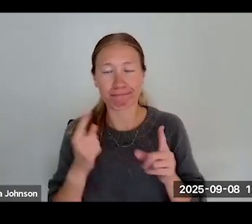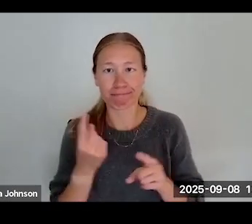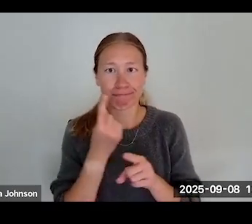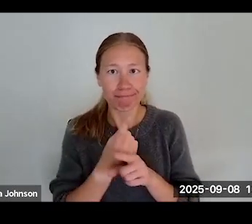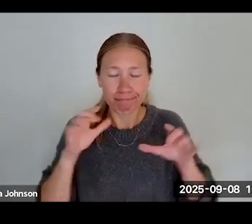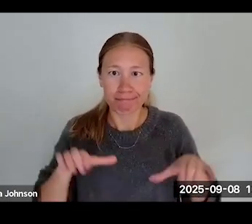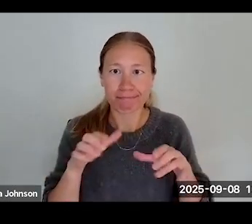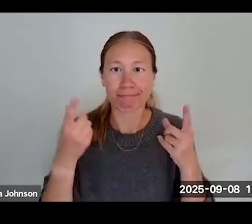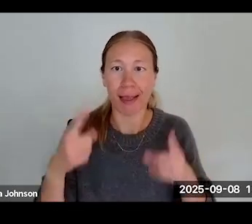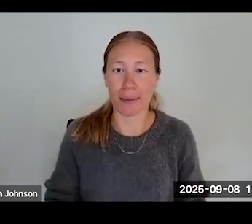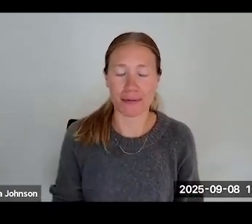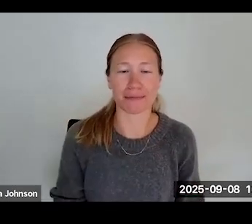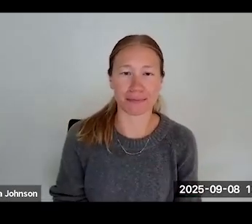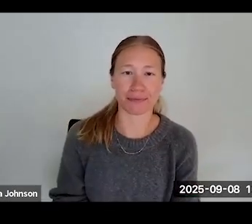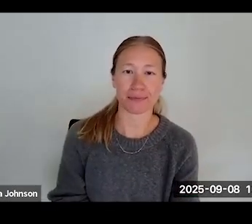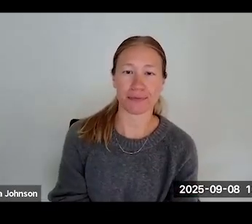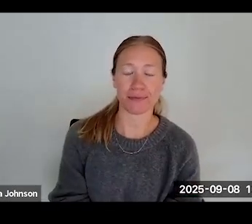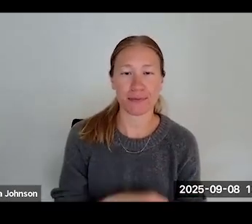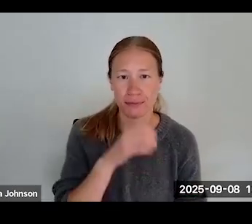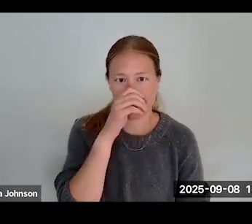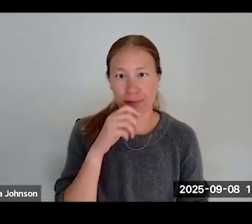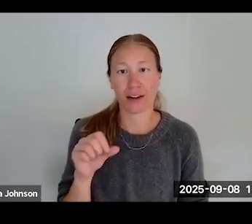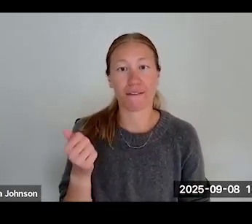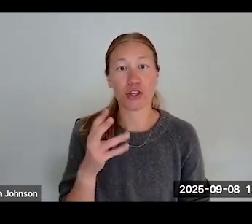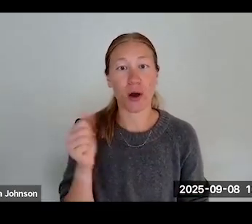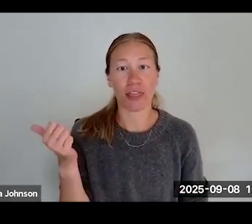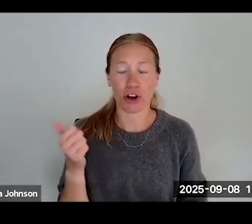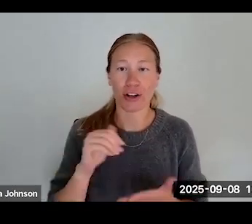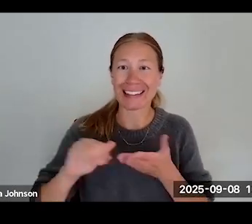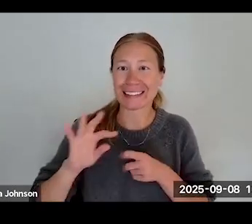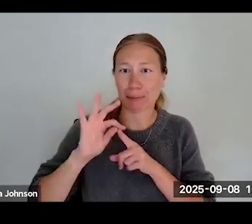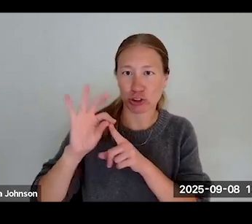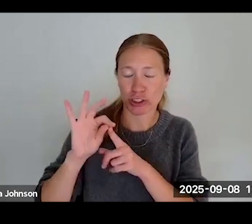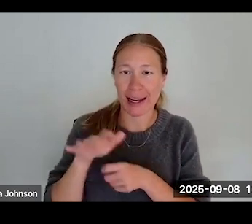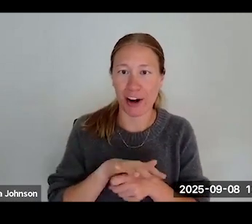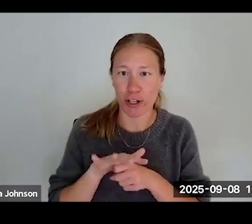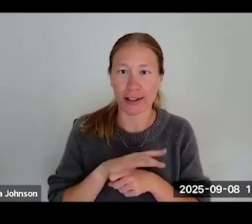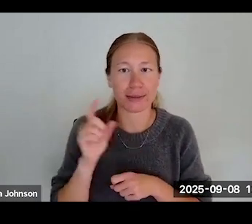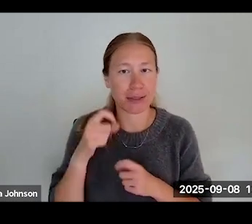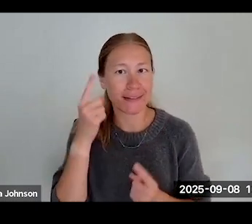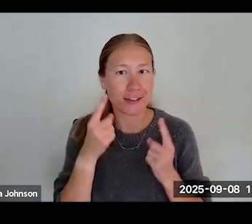Okay, so there are a couple other exception areas to consider under Title II broadly.